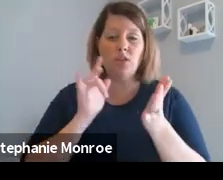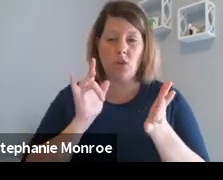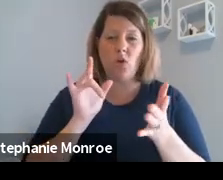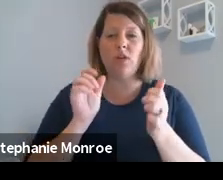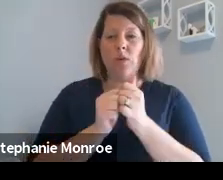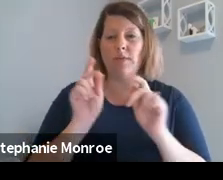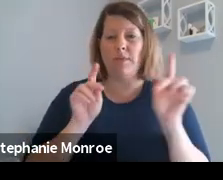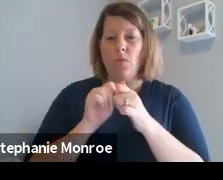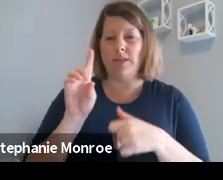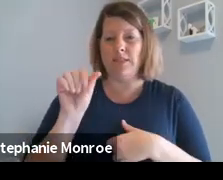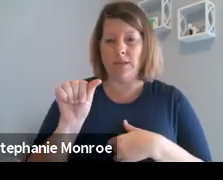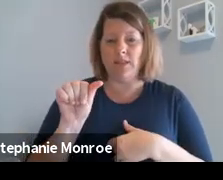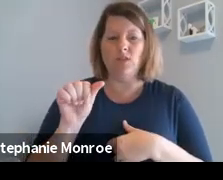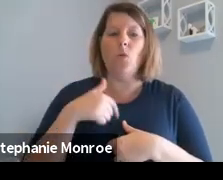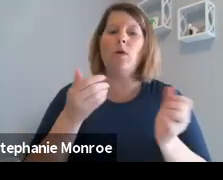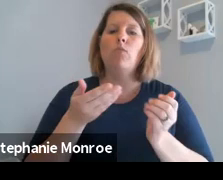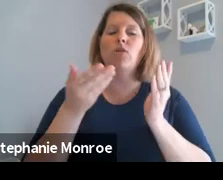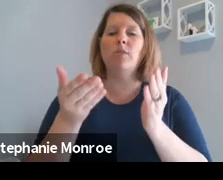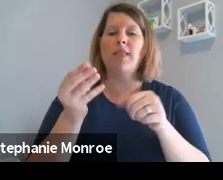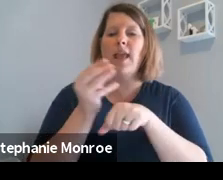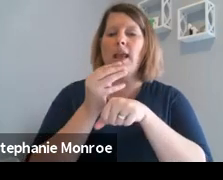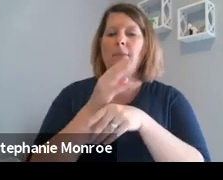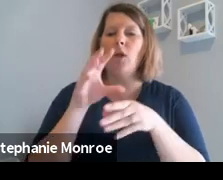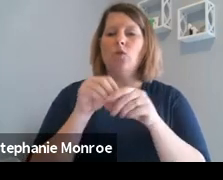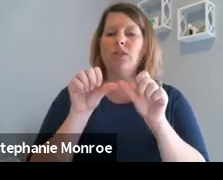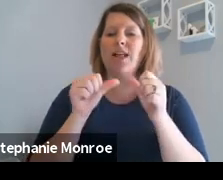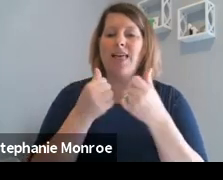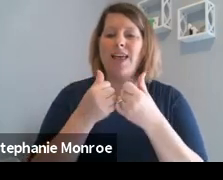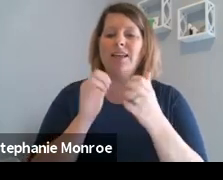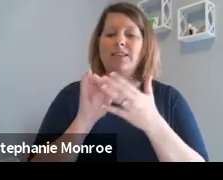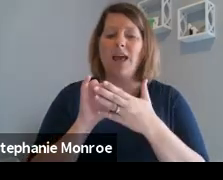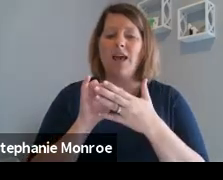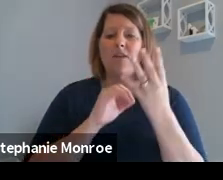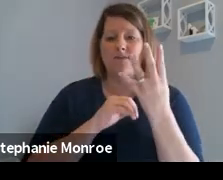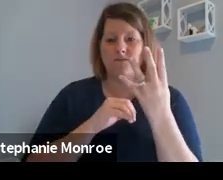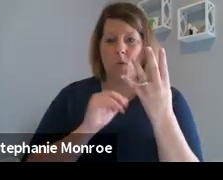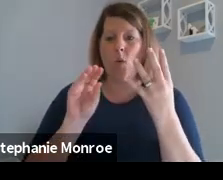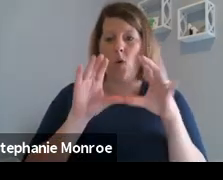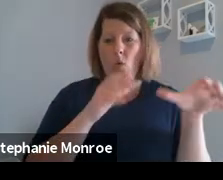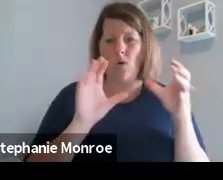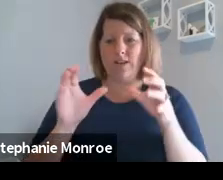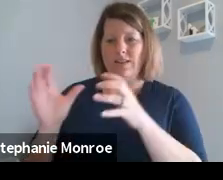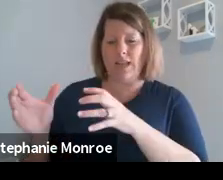by the Miami Inclusion Alliance. The Miami Inclusion Alliance is comprised of four organizations that have spent the last three years